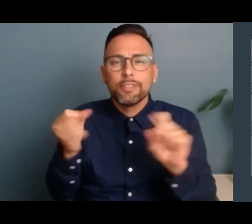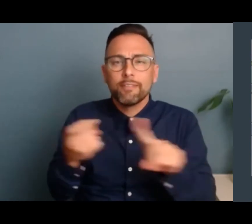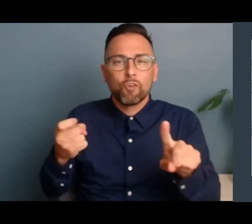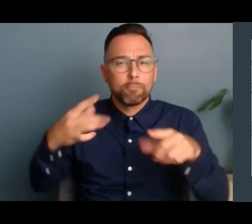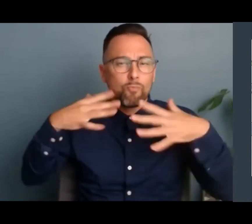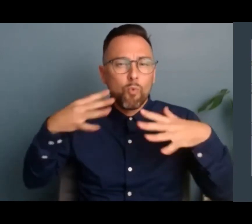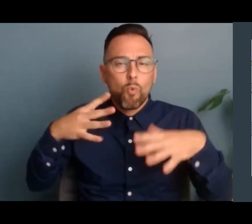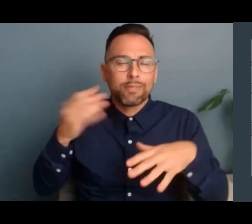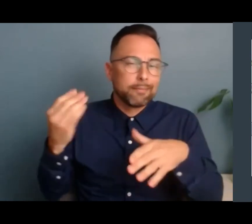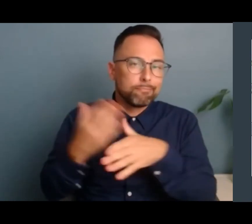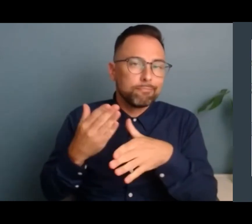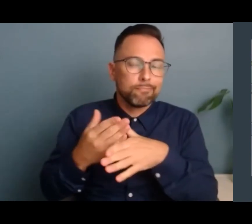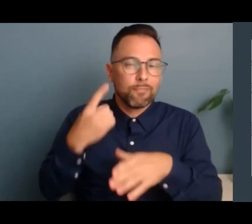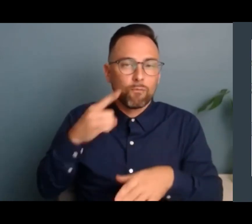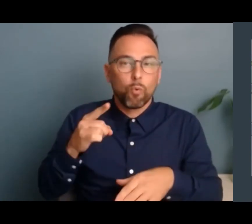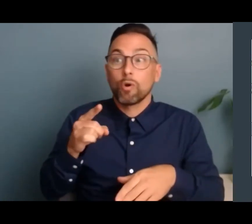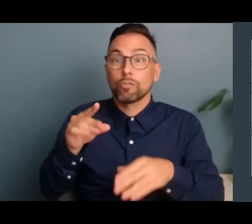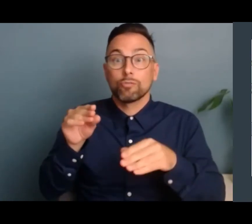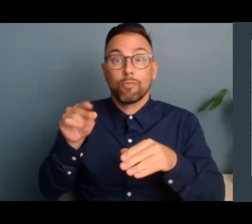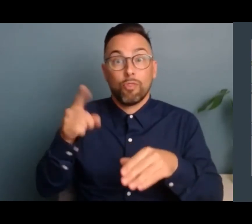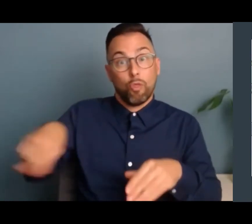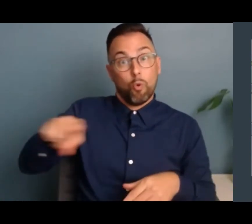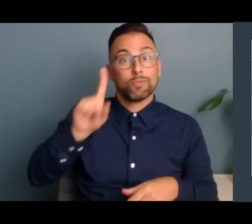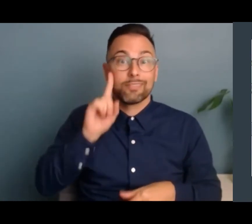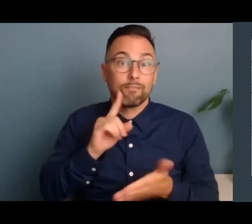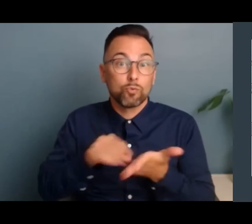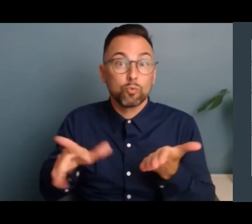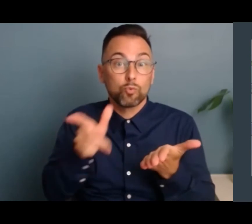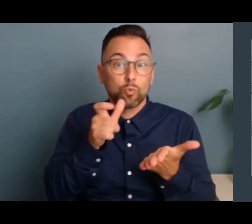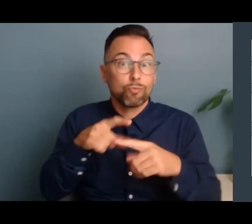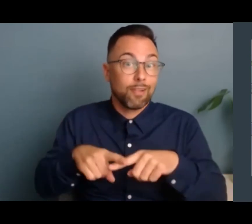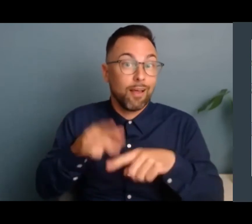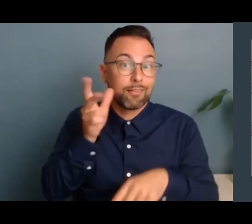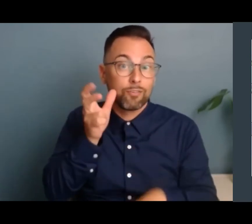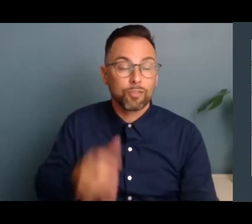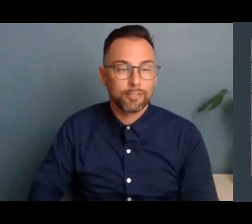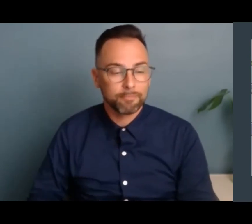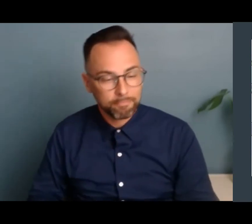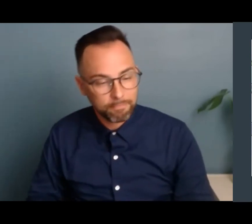free from excess distracting noise. That might disturb those students who are dependent on hearing.